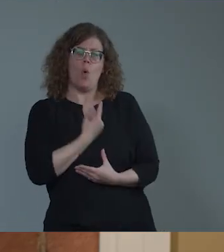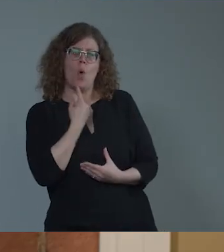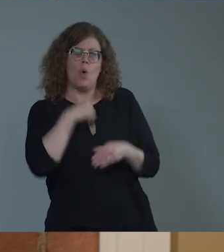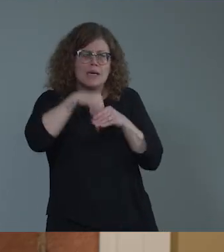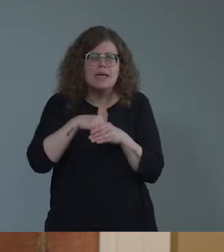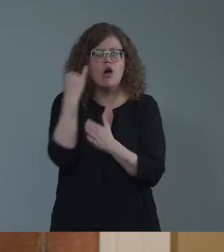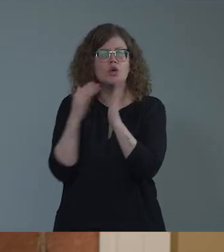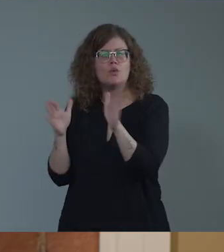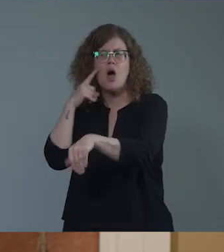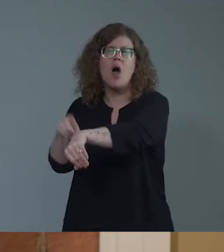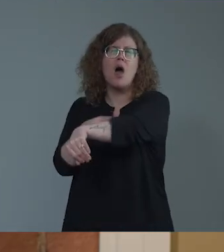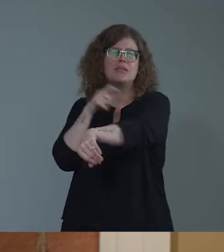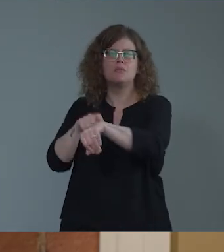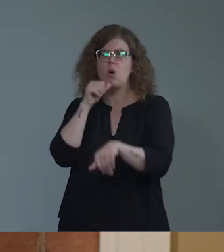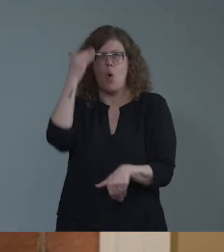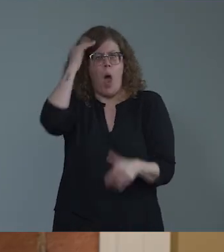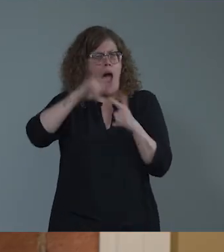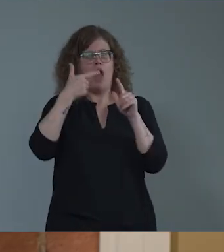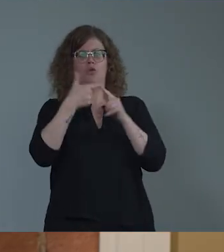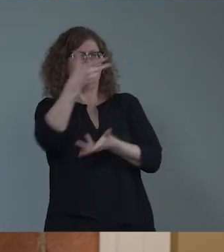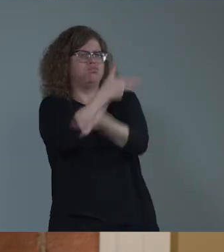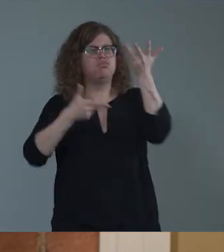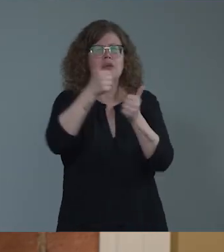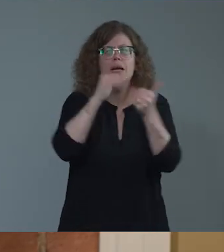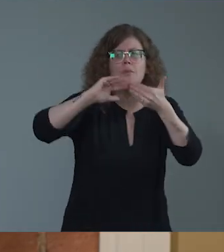community in the process, then that's not going to be a good match.